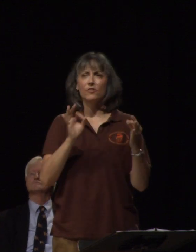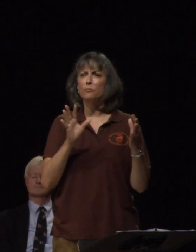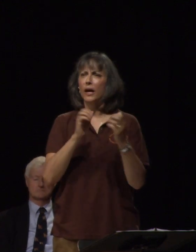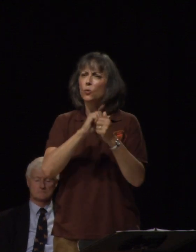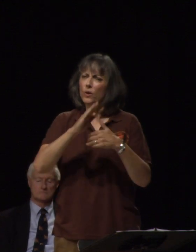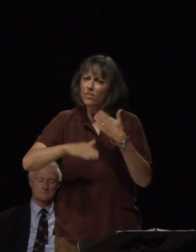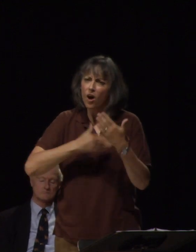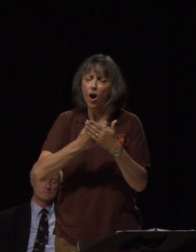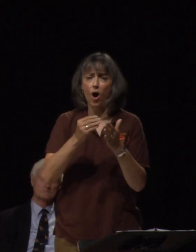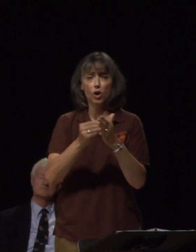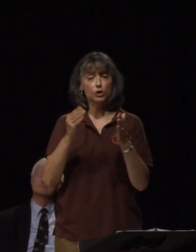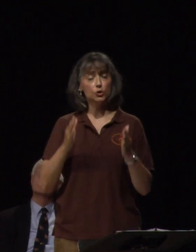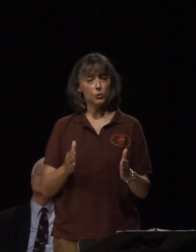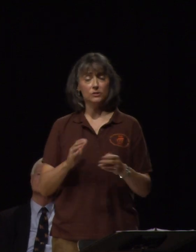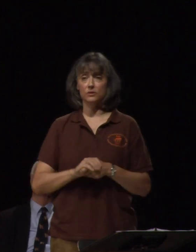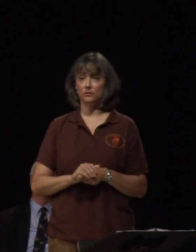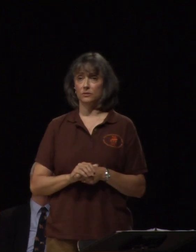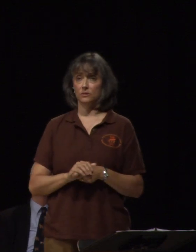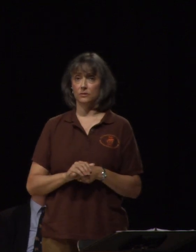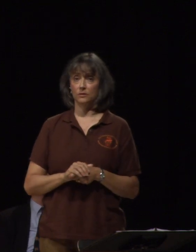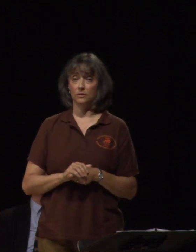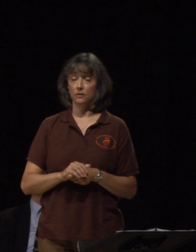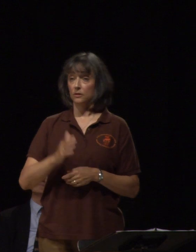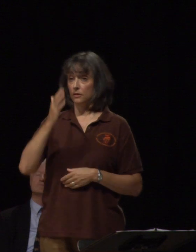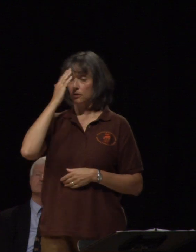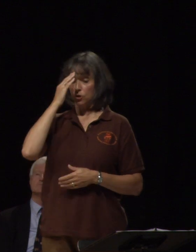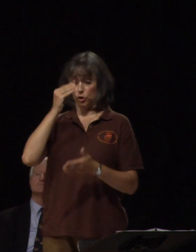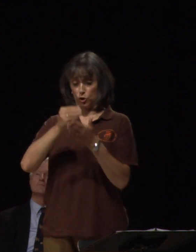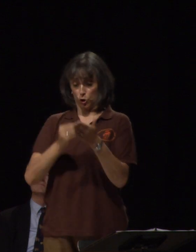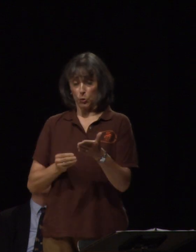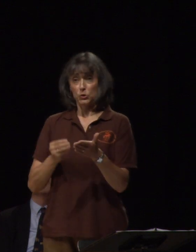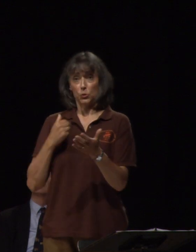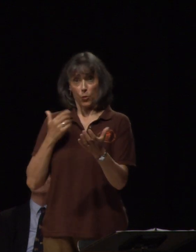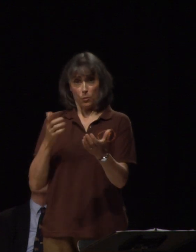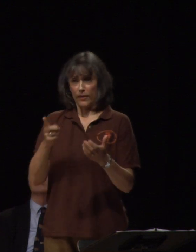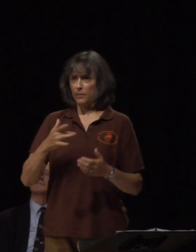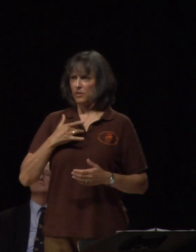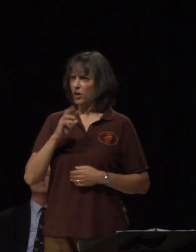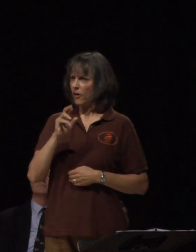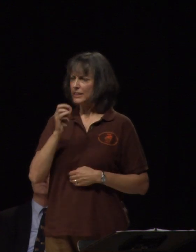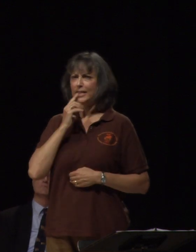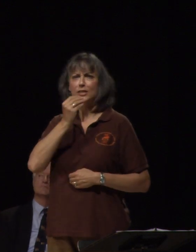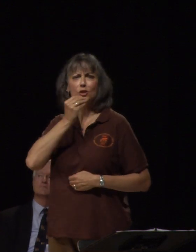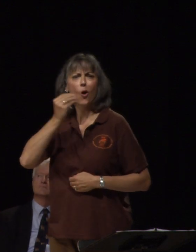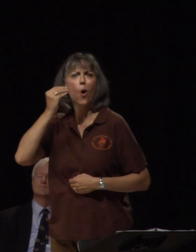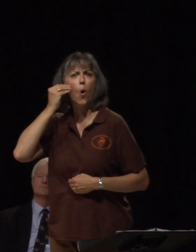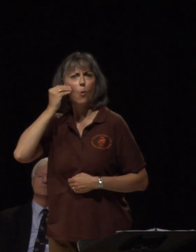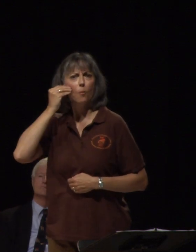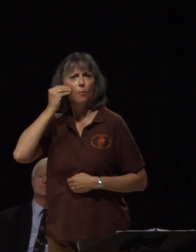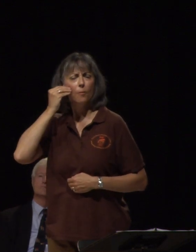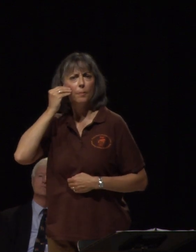A PLACE THAT THEY CALL "HOME" ON CAMPUS, WILL BREAK GROUND FOR ALL OF US LOOKING TO DEVELOP EVEN STRONGER RELATIONSHIPS